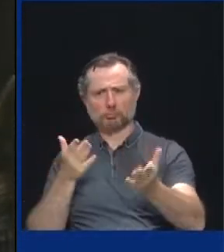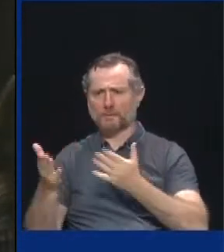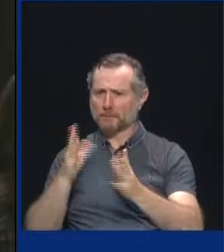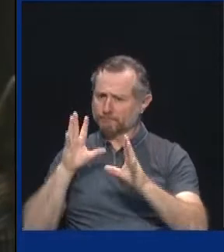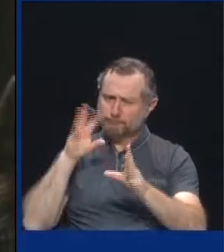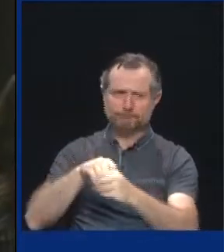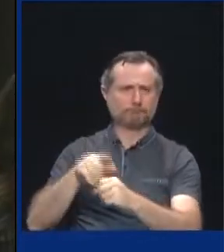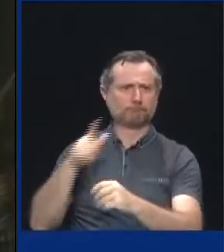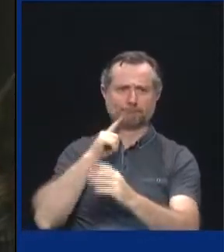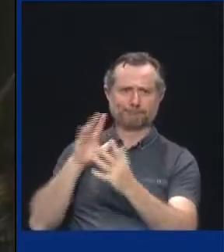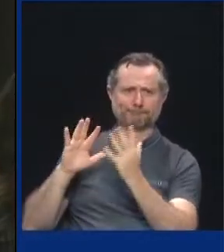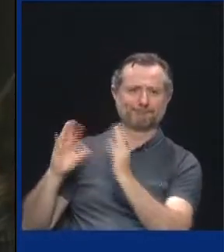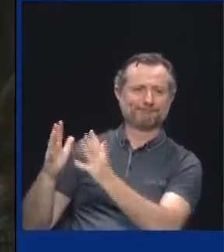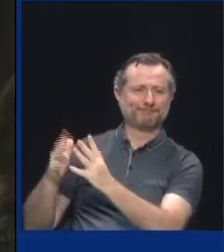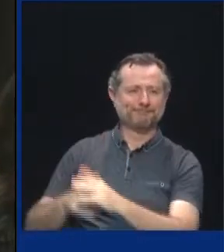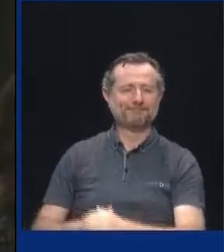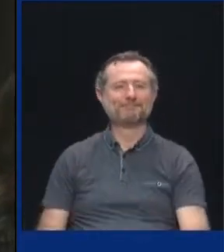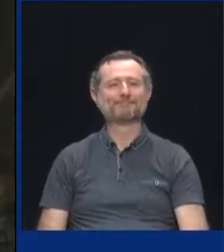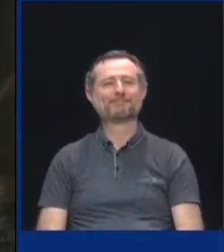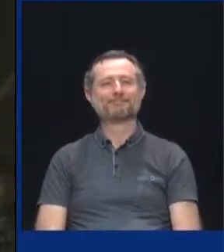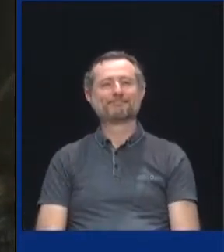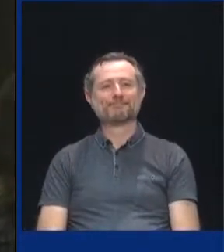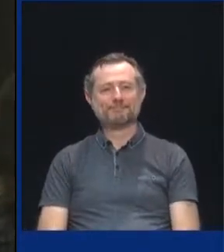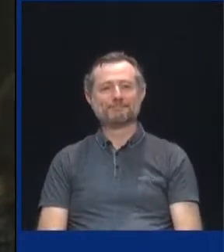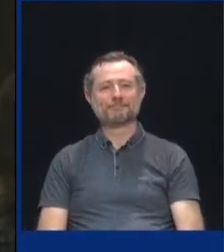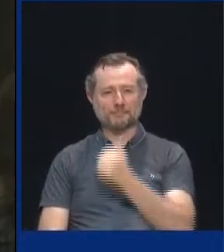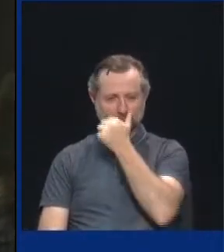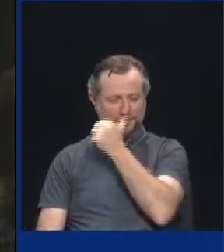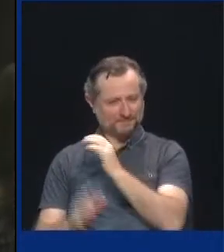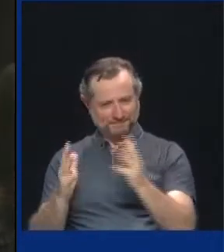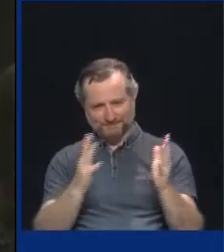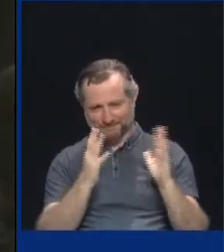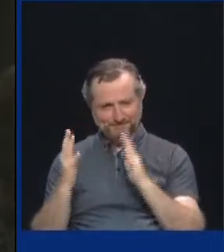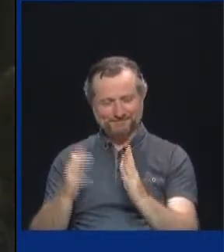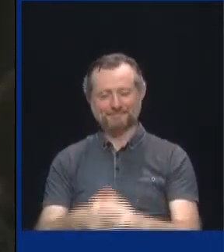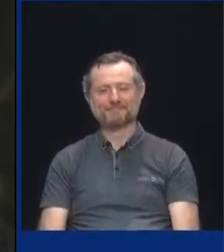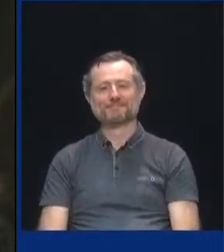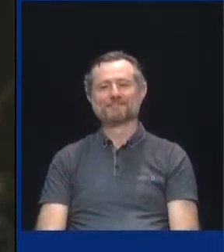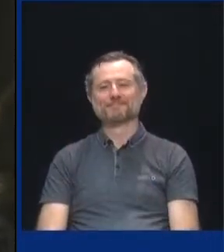FOR ME CEO OF THE PROTESTANT AGENCIES BUT HAS A LONG HISTORY IN GOVERNMENT SERVICE. LET'S GIVE HER A ROUND OF